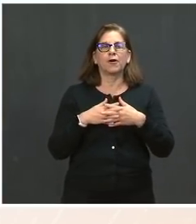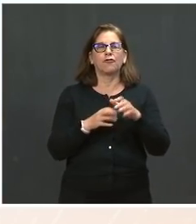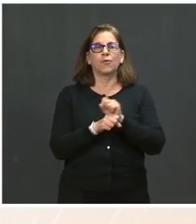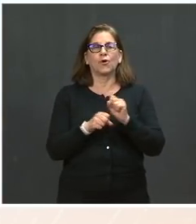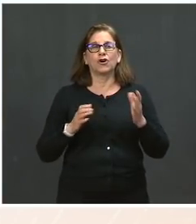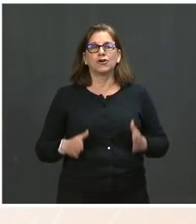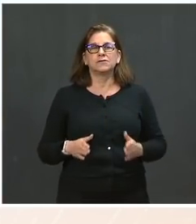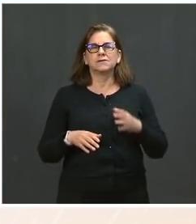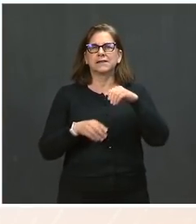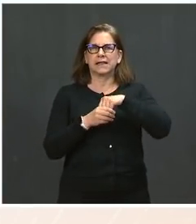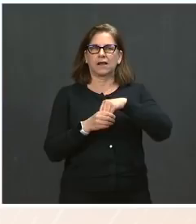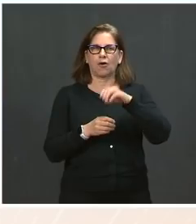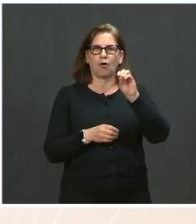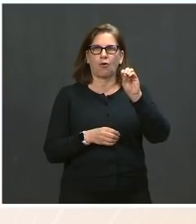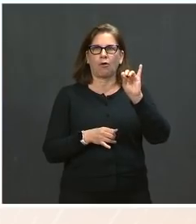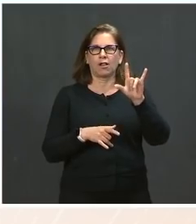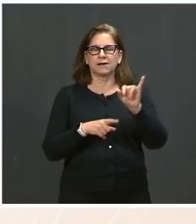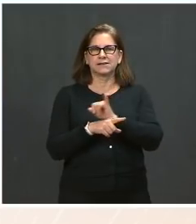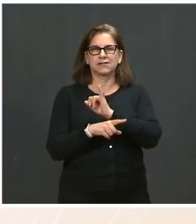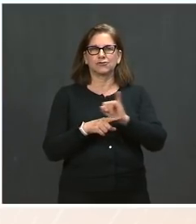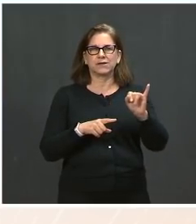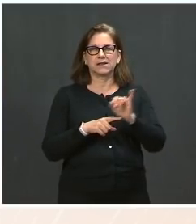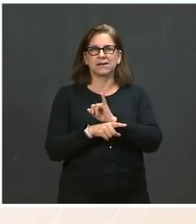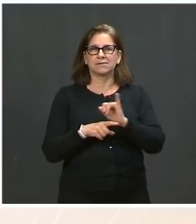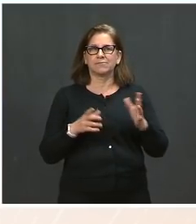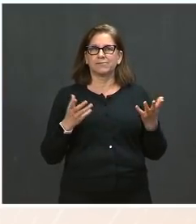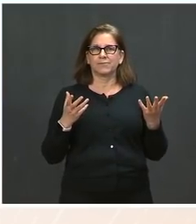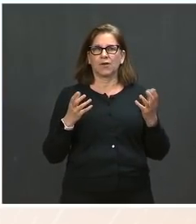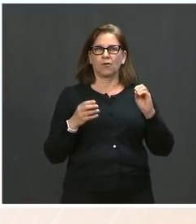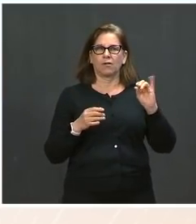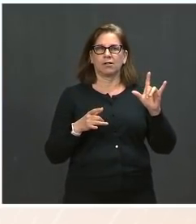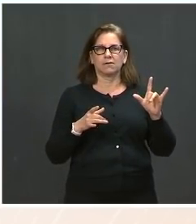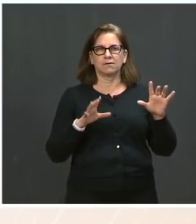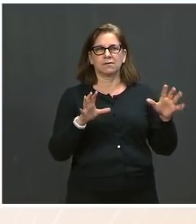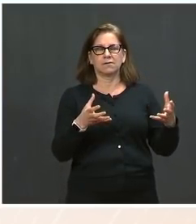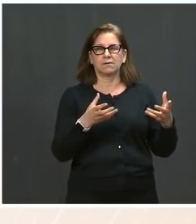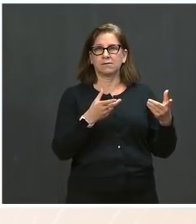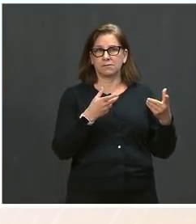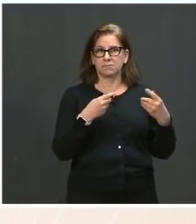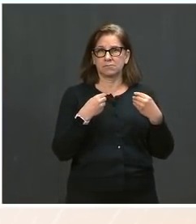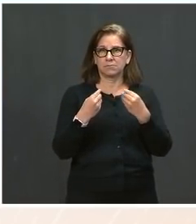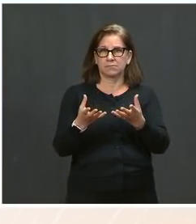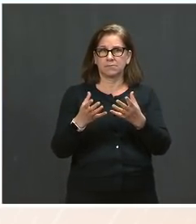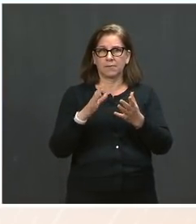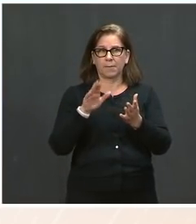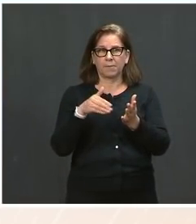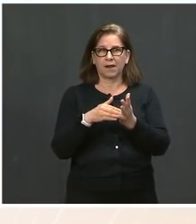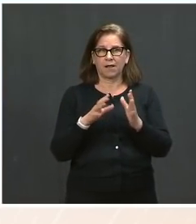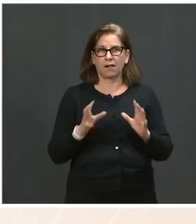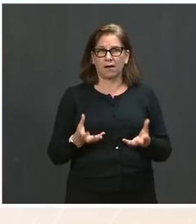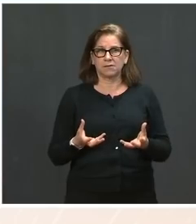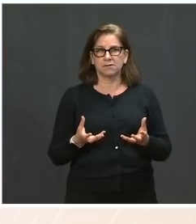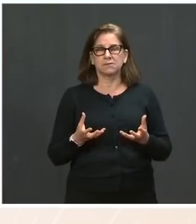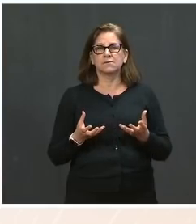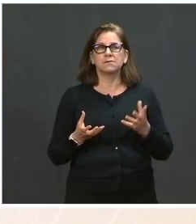that have given them access to the middle class? And what, if anything, can the federal government do to ensure that these clean energy jobs,